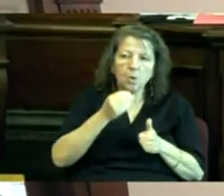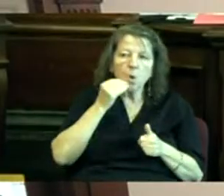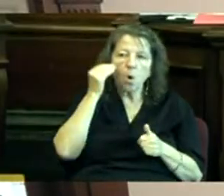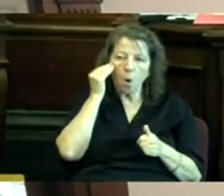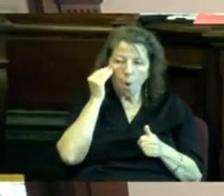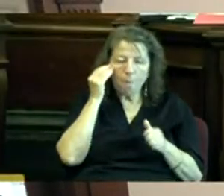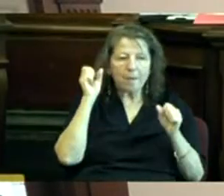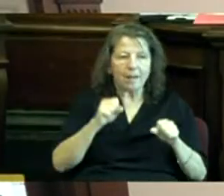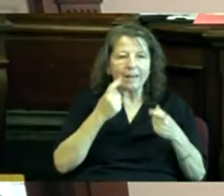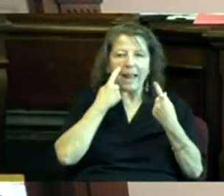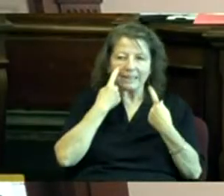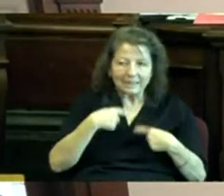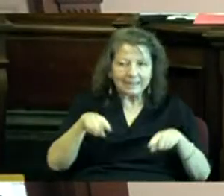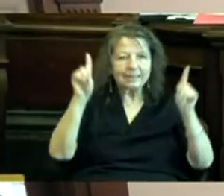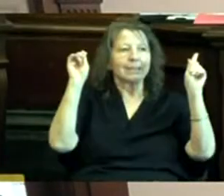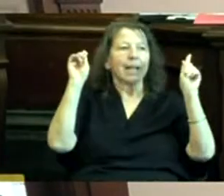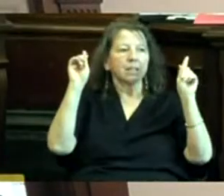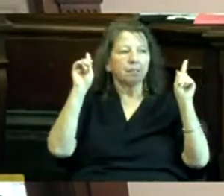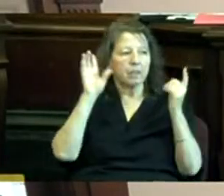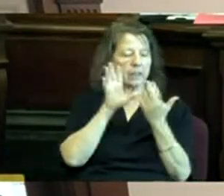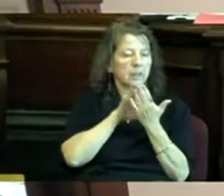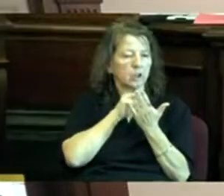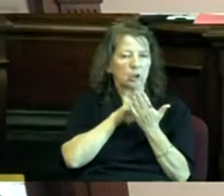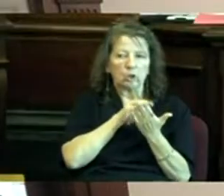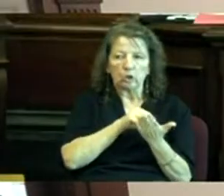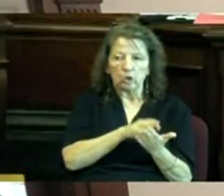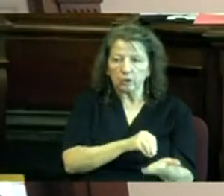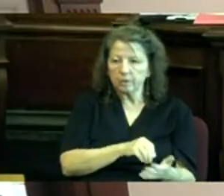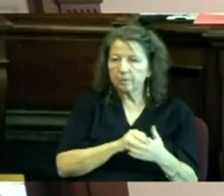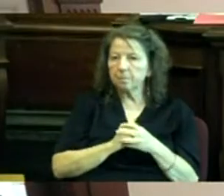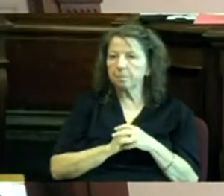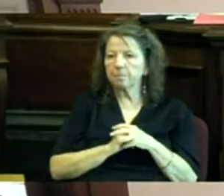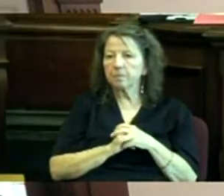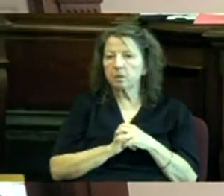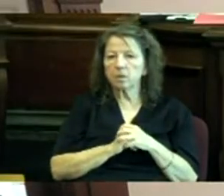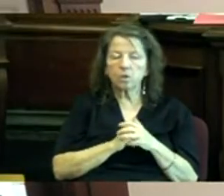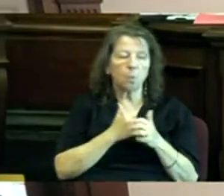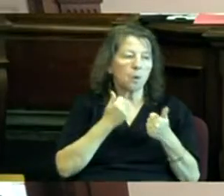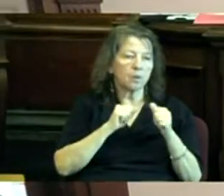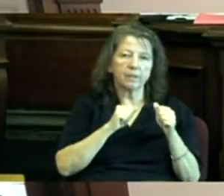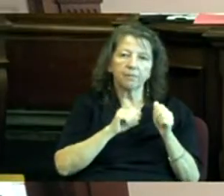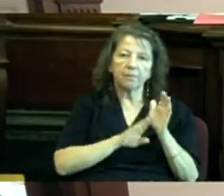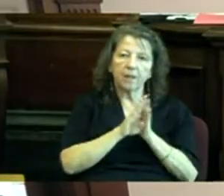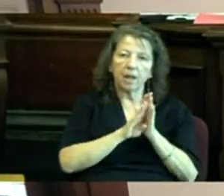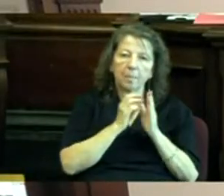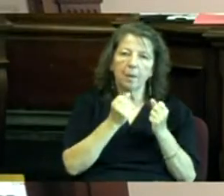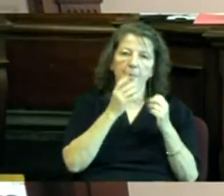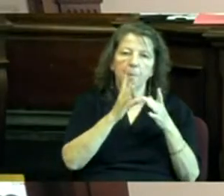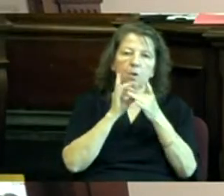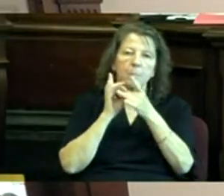to send your child to the school closest to your home and that they will be successfully and